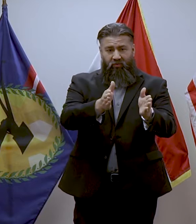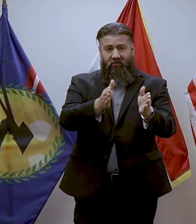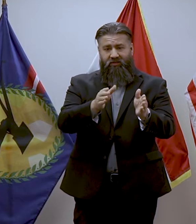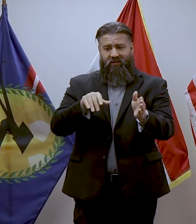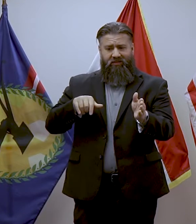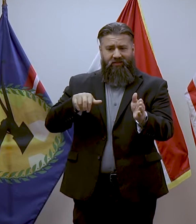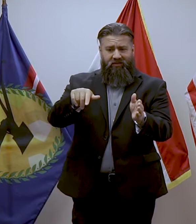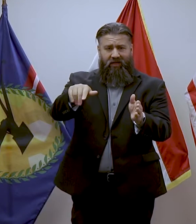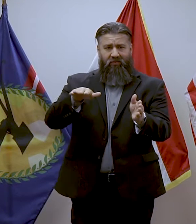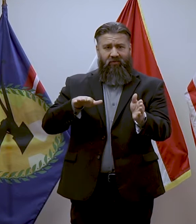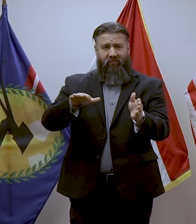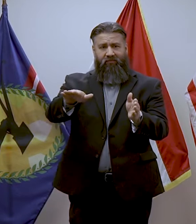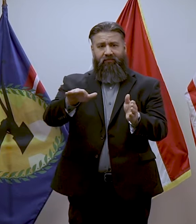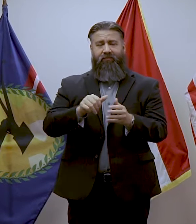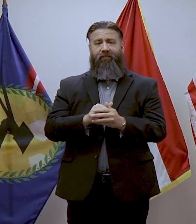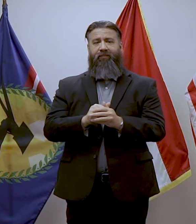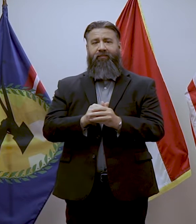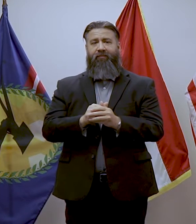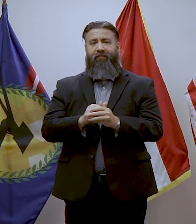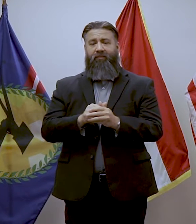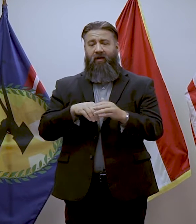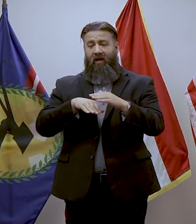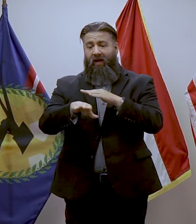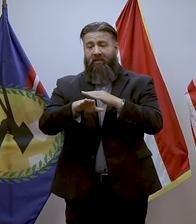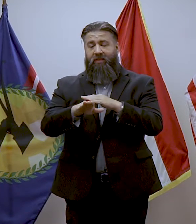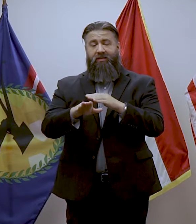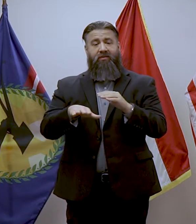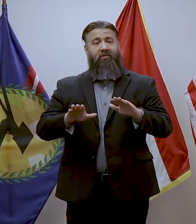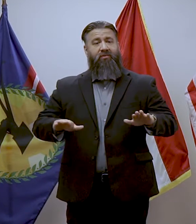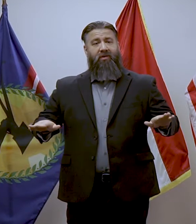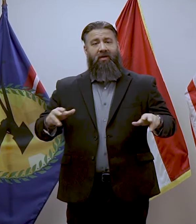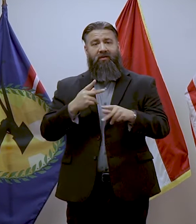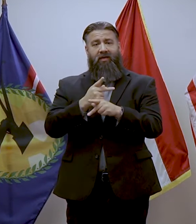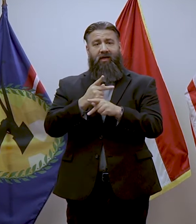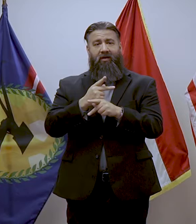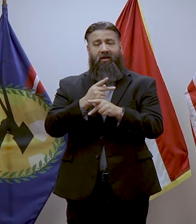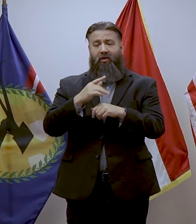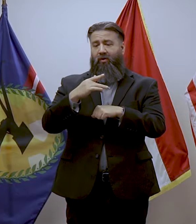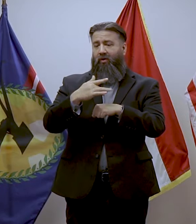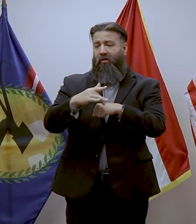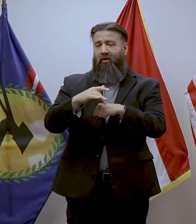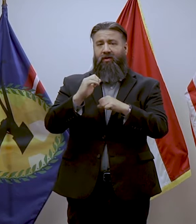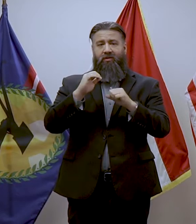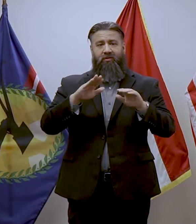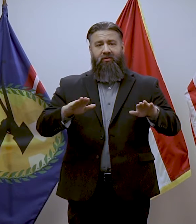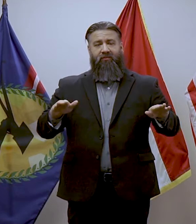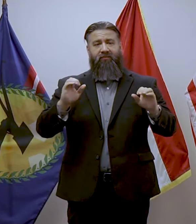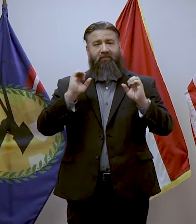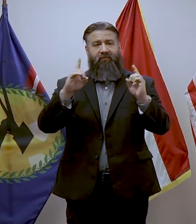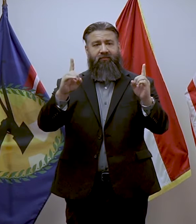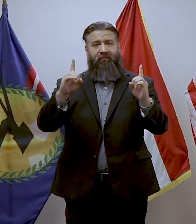to child care and early childhood education. Support for small businesses